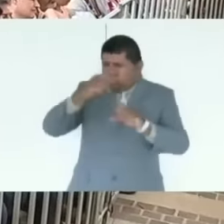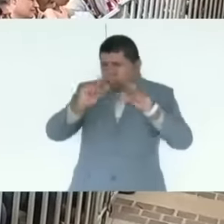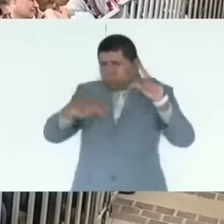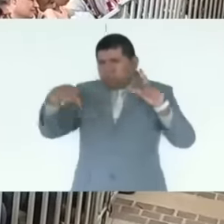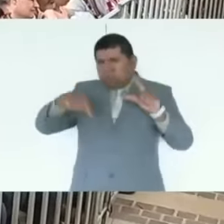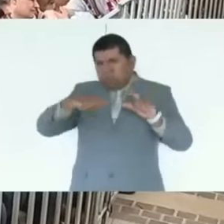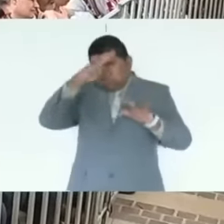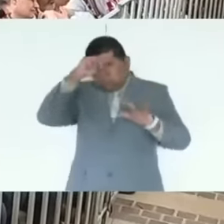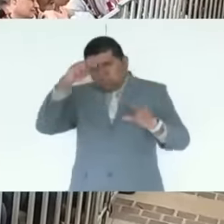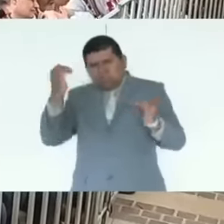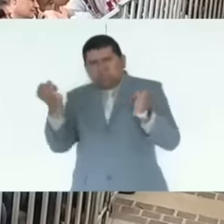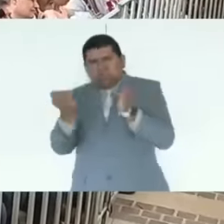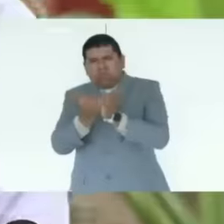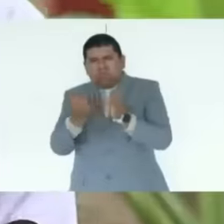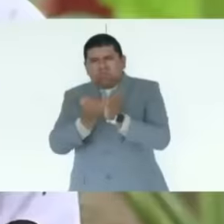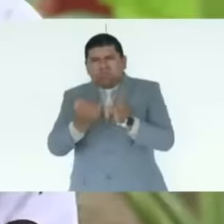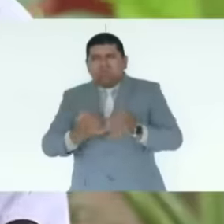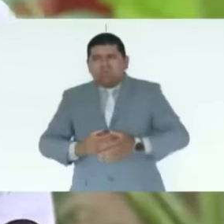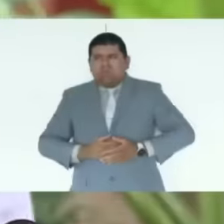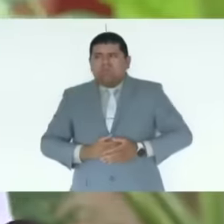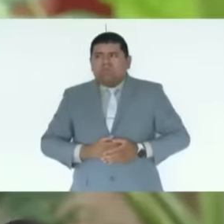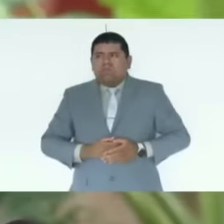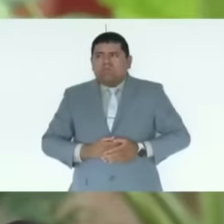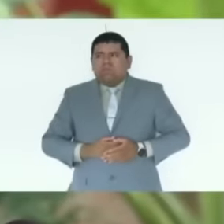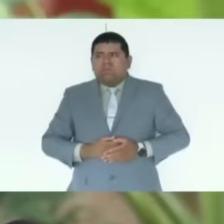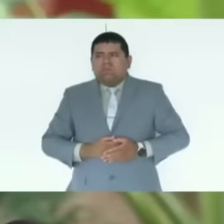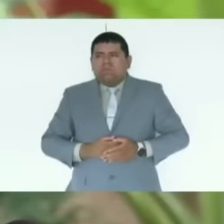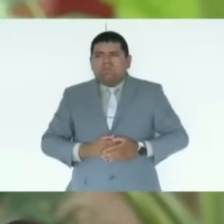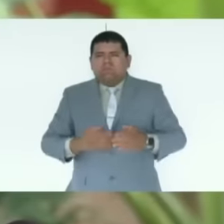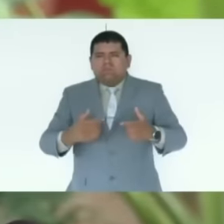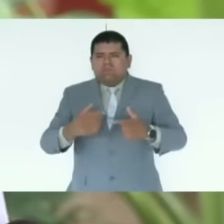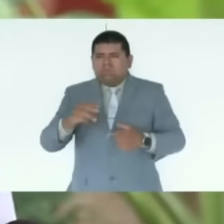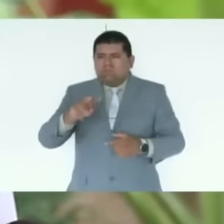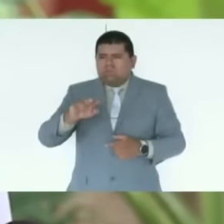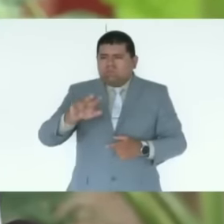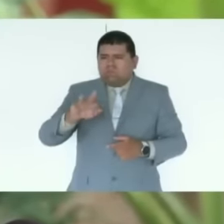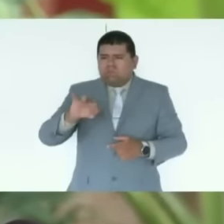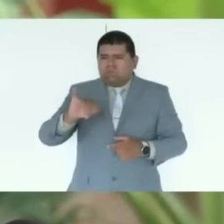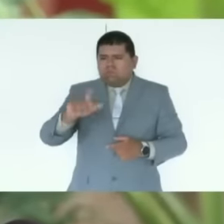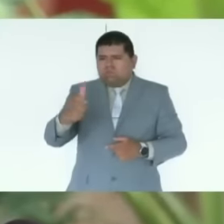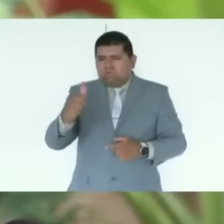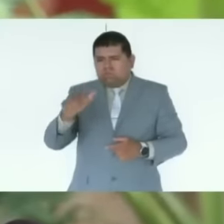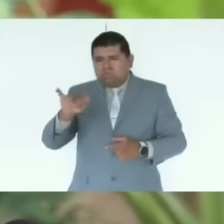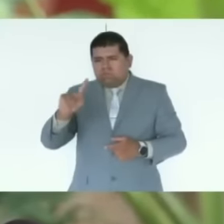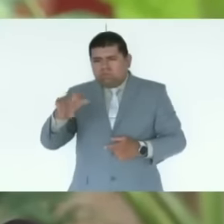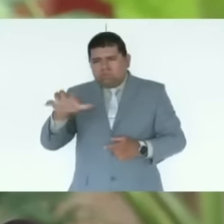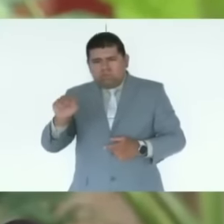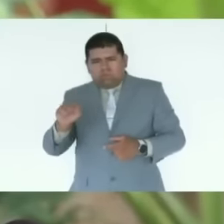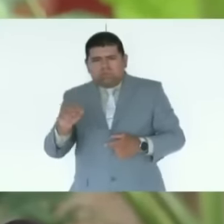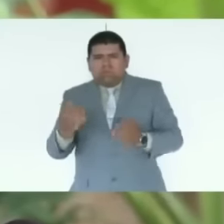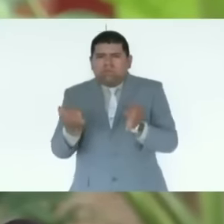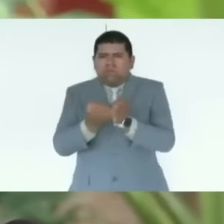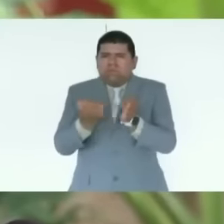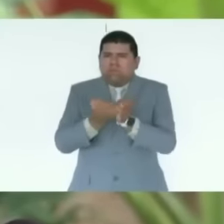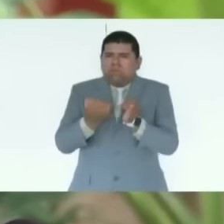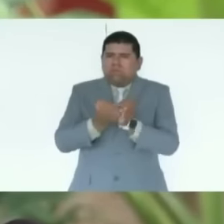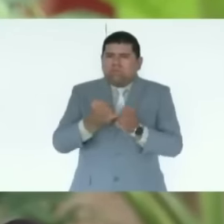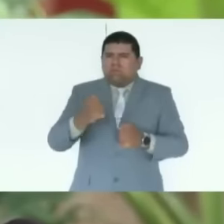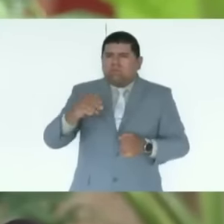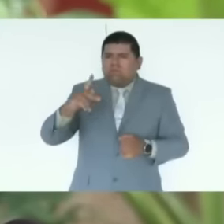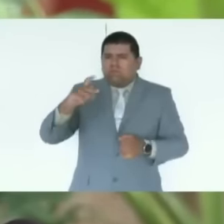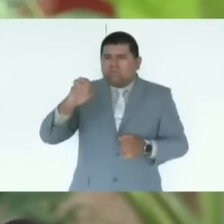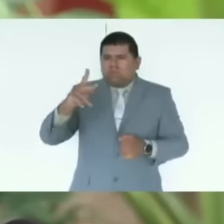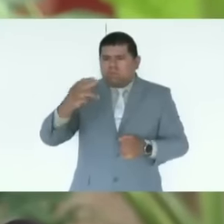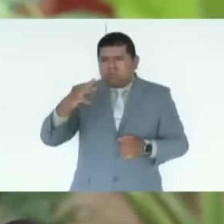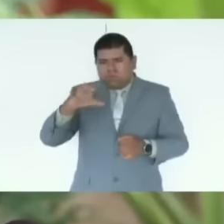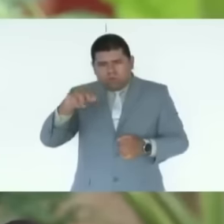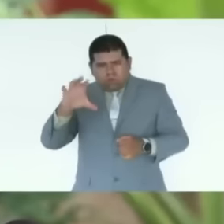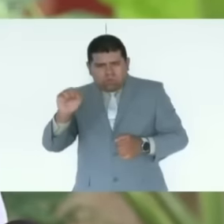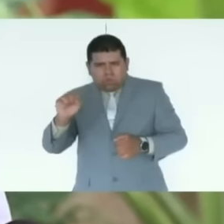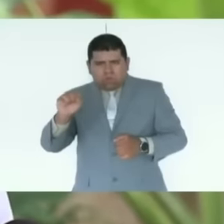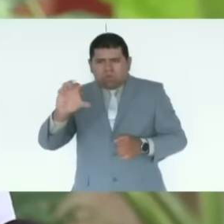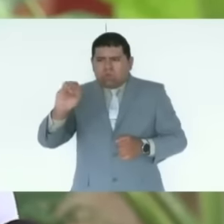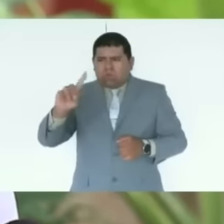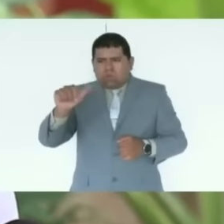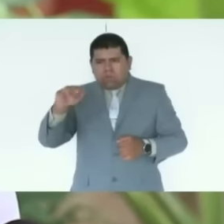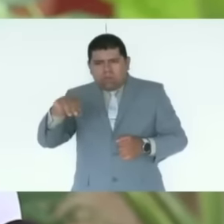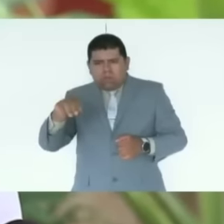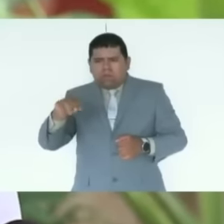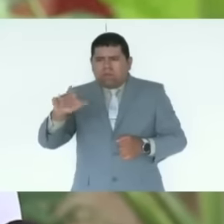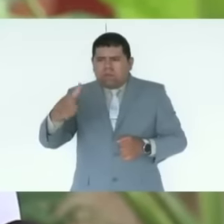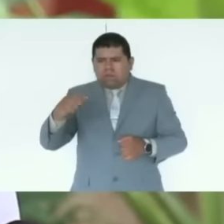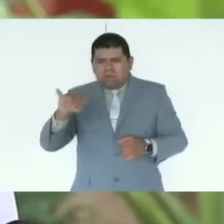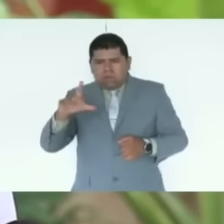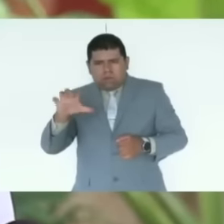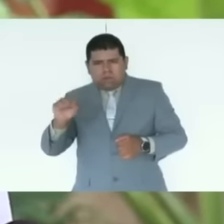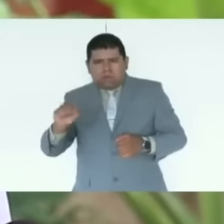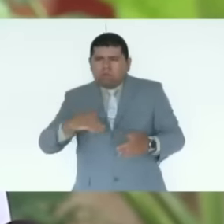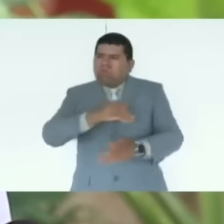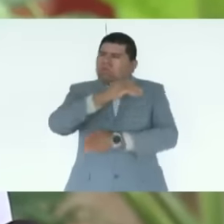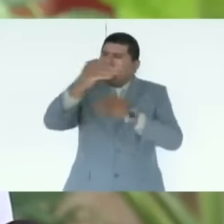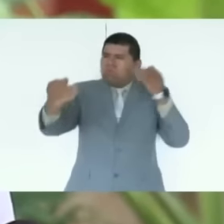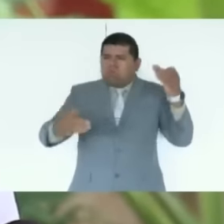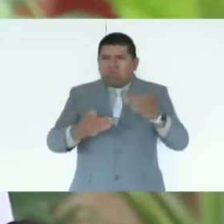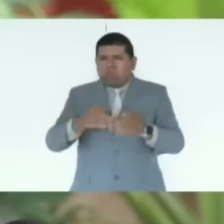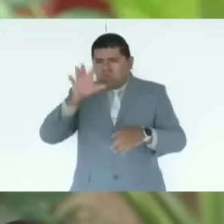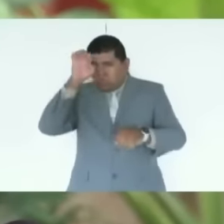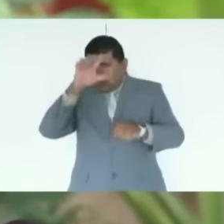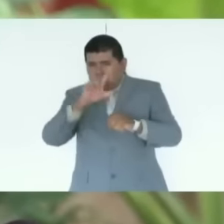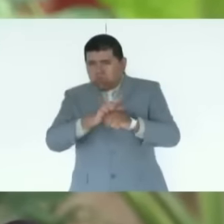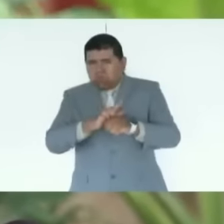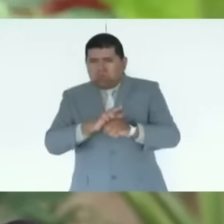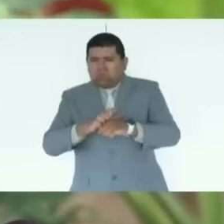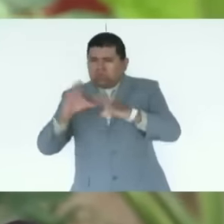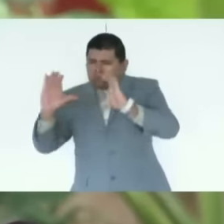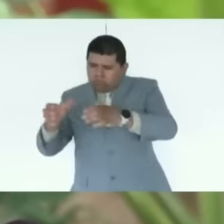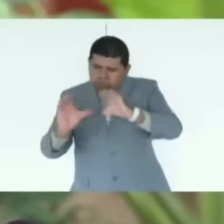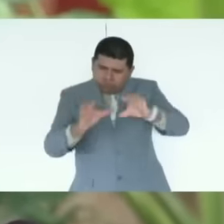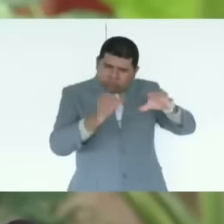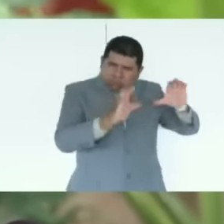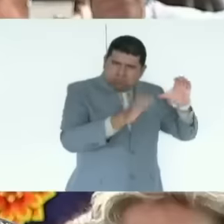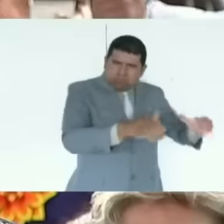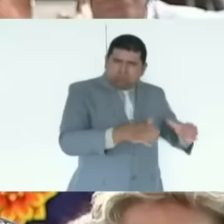the suns, the Coras, the Tepehuanos, the Mexicans, all those who form the cultures of Nadit